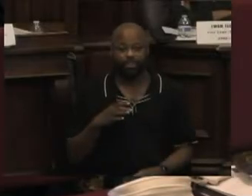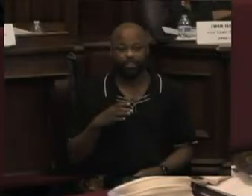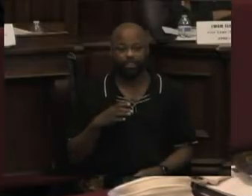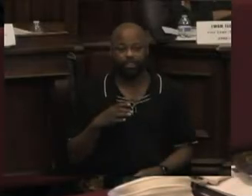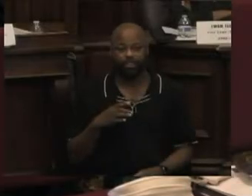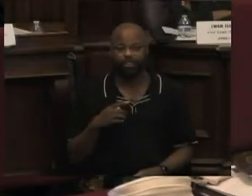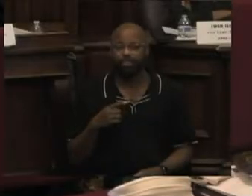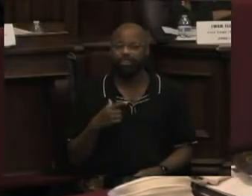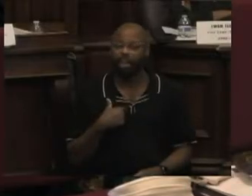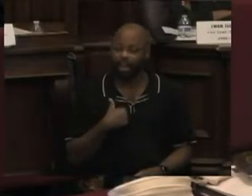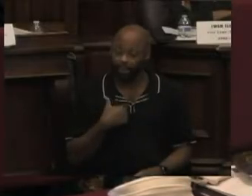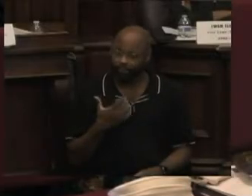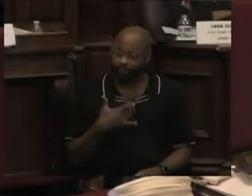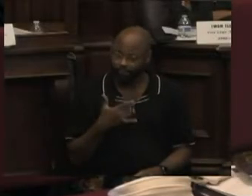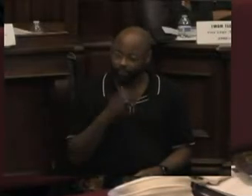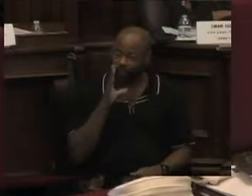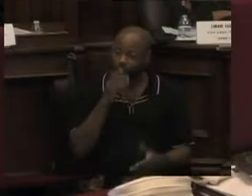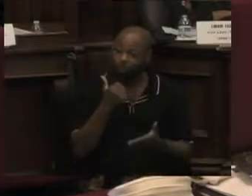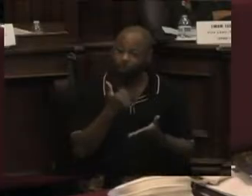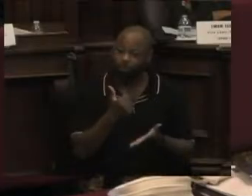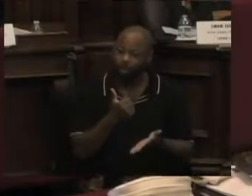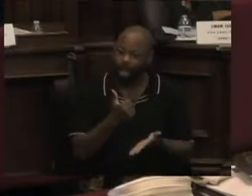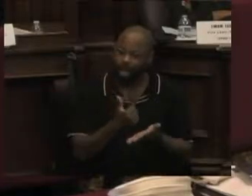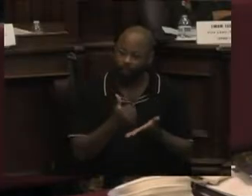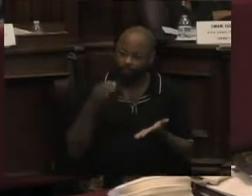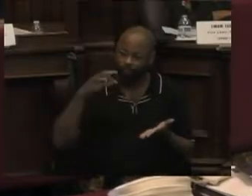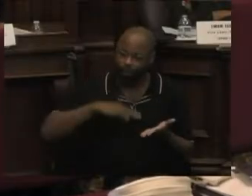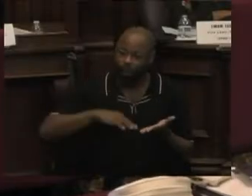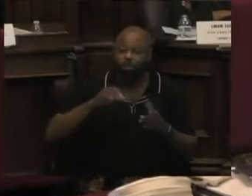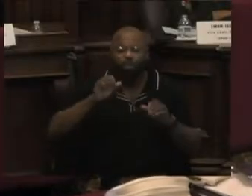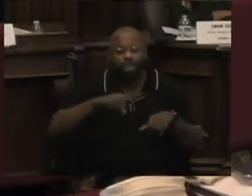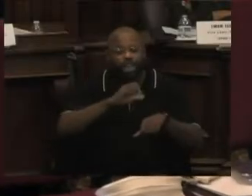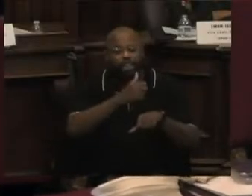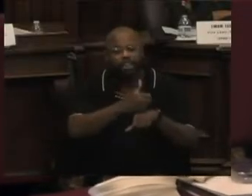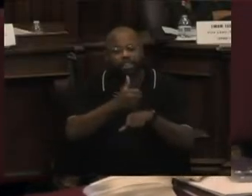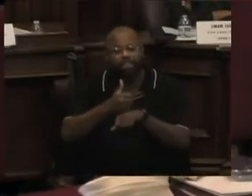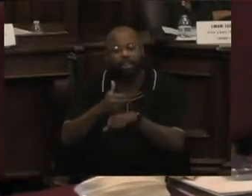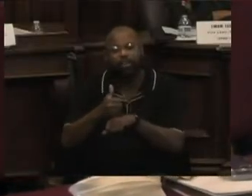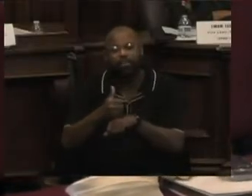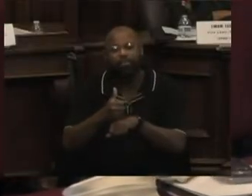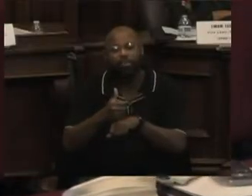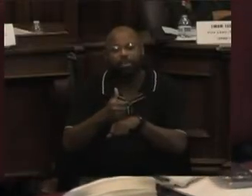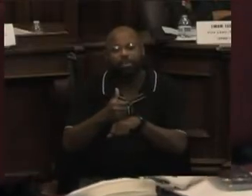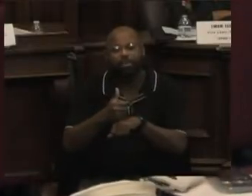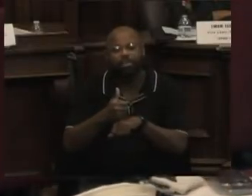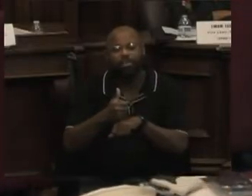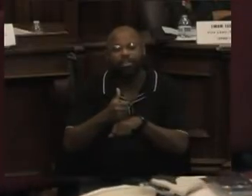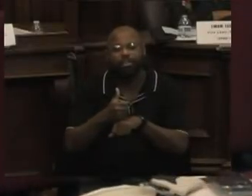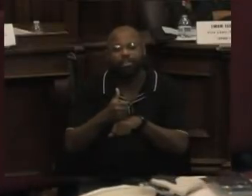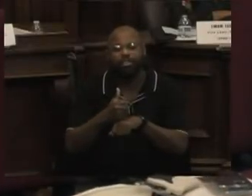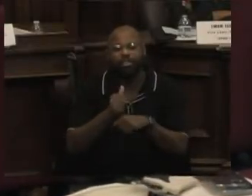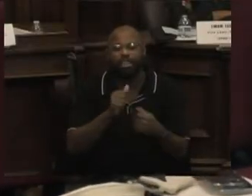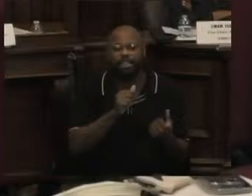part of the committee that I had not proposed that I feel